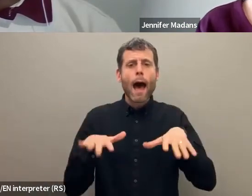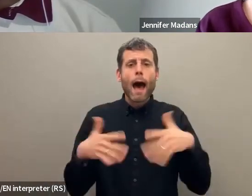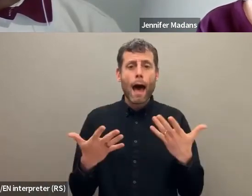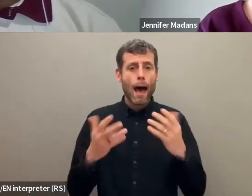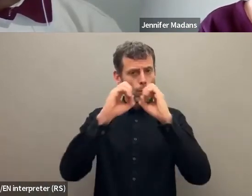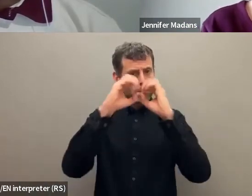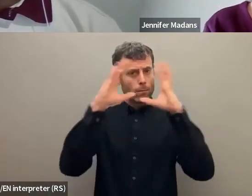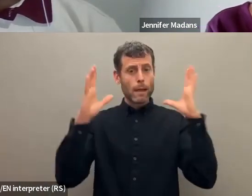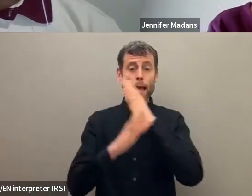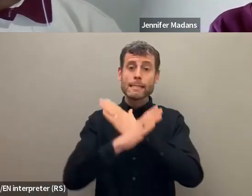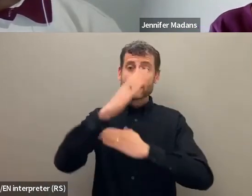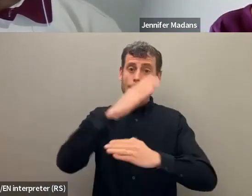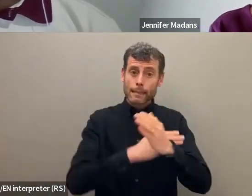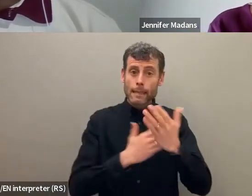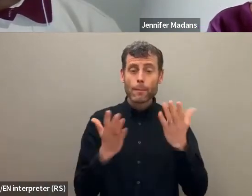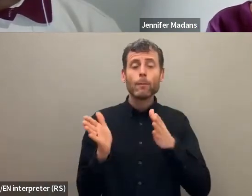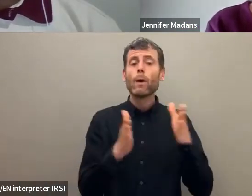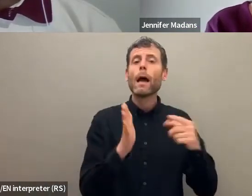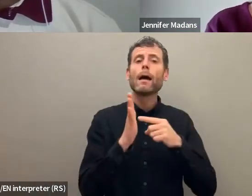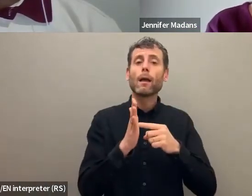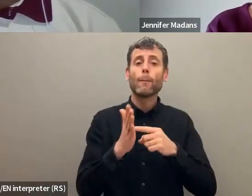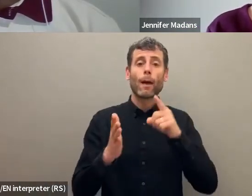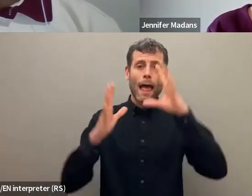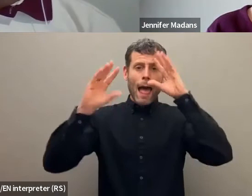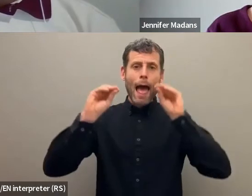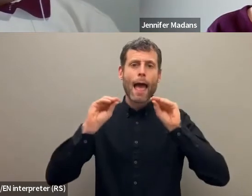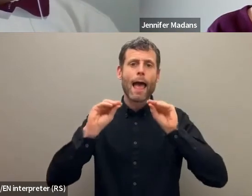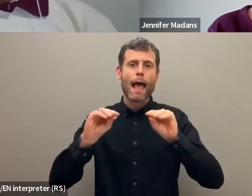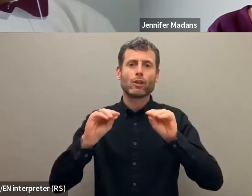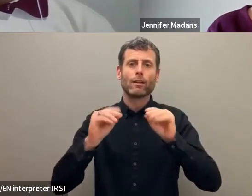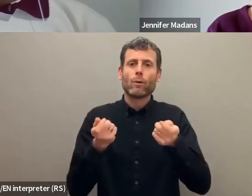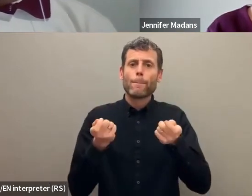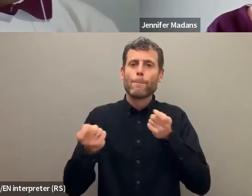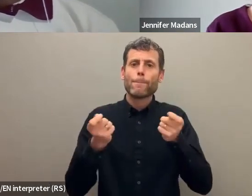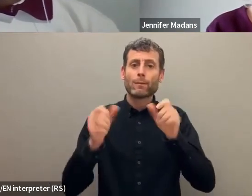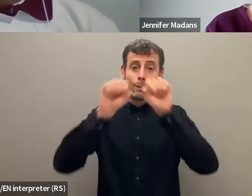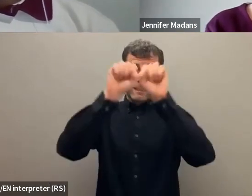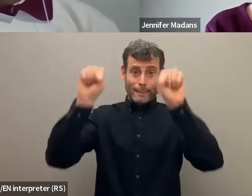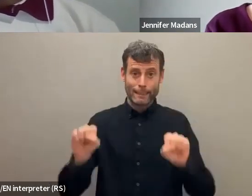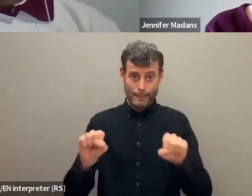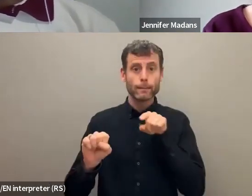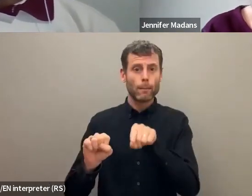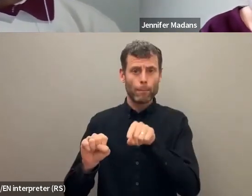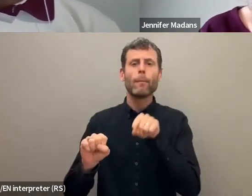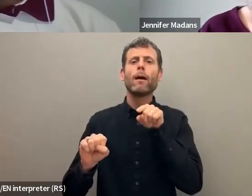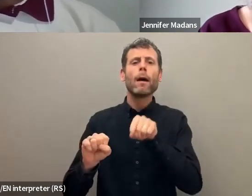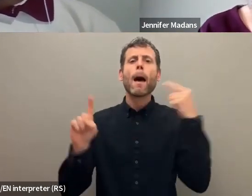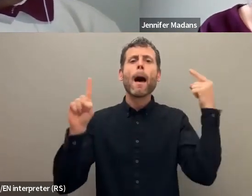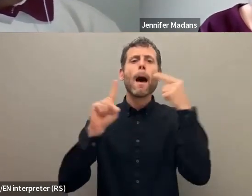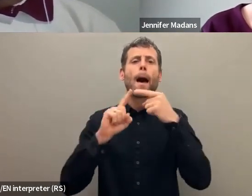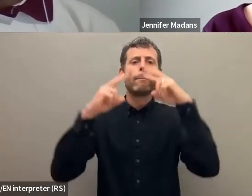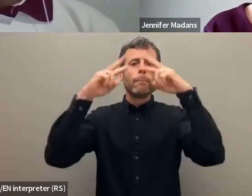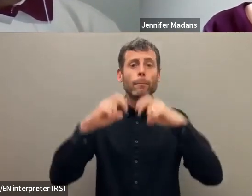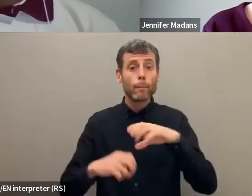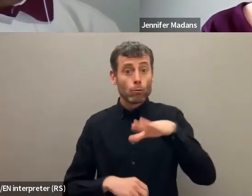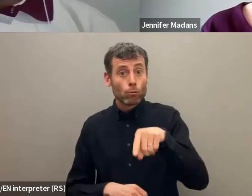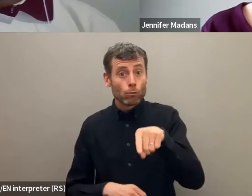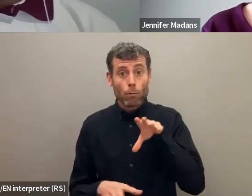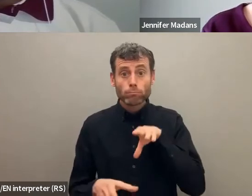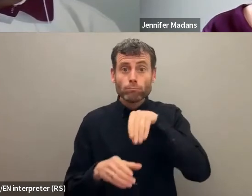Jennifer Madans: This has been asked, over and over again, and show not to be possible, we have to ask multiple questions, and this will require the investment of additional resources.